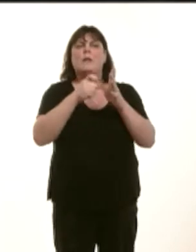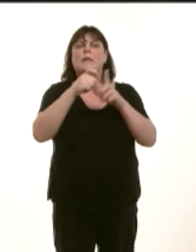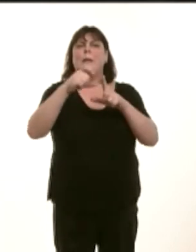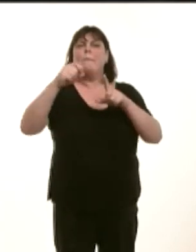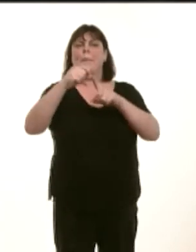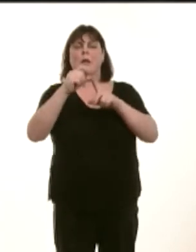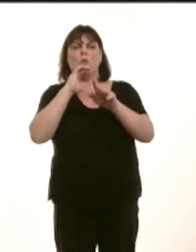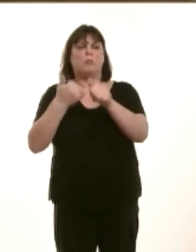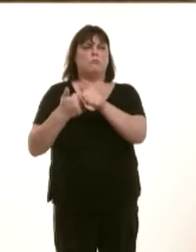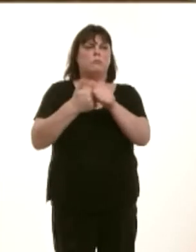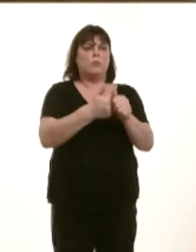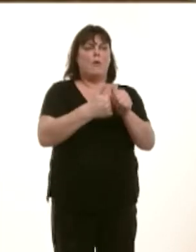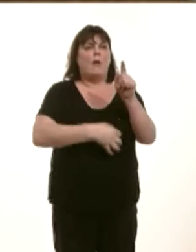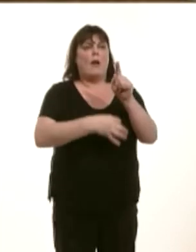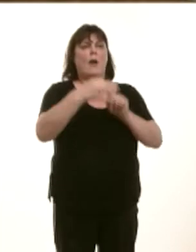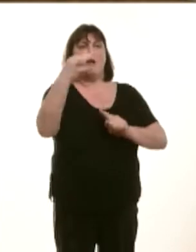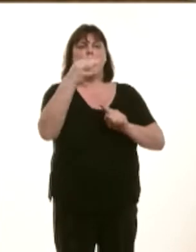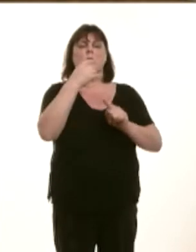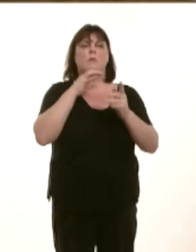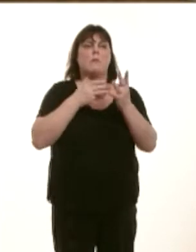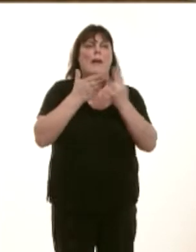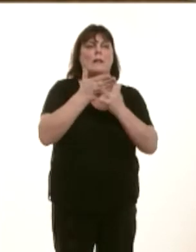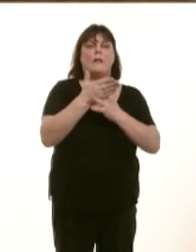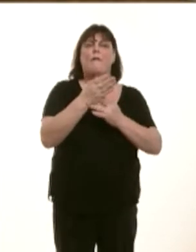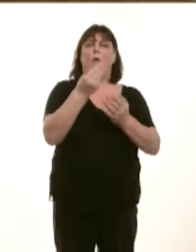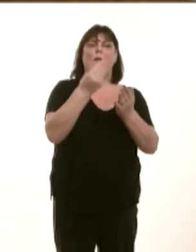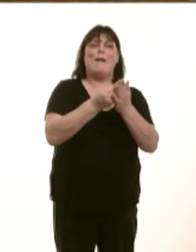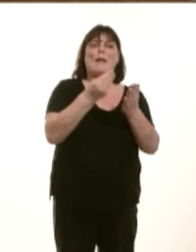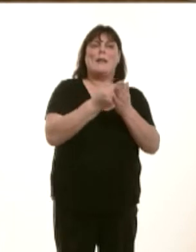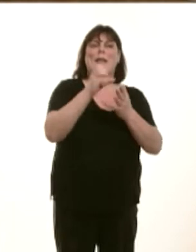to access capital funding for growth? Carwyn Jones: Well, Farming Connect has been